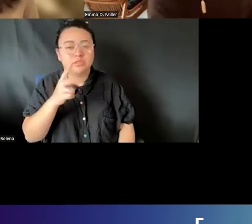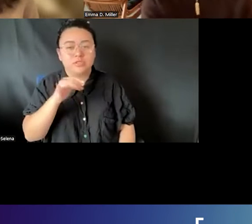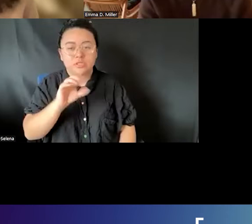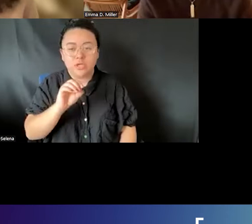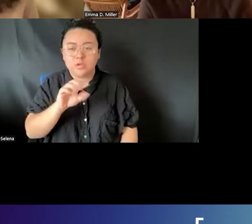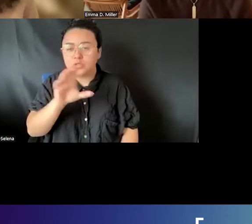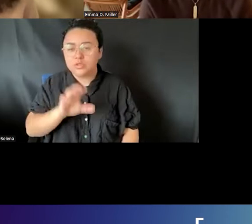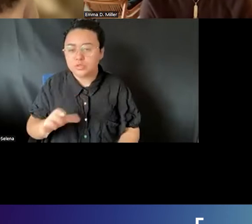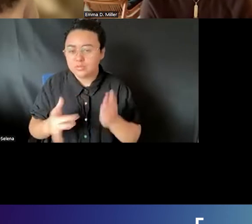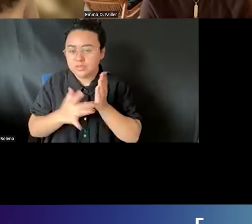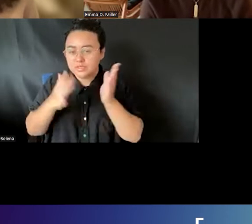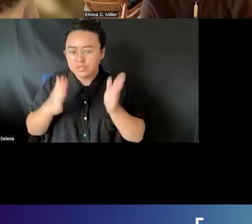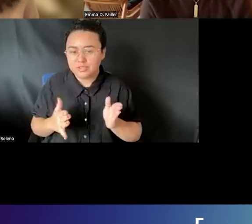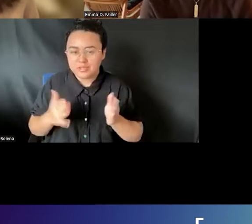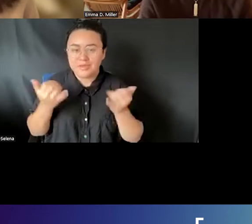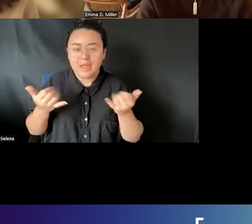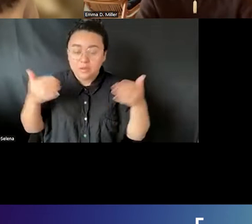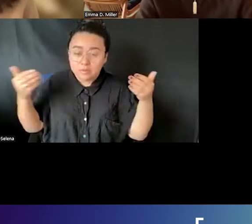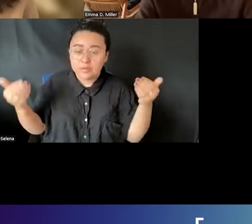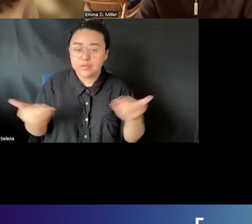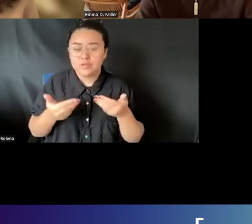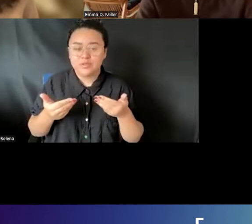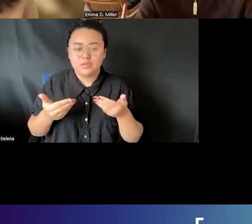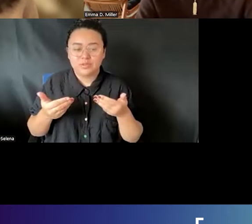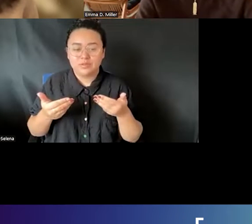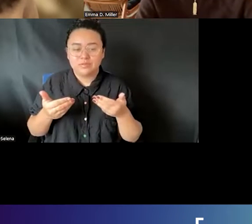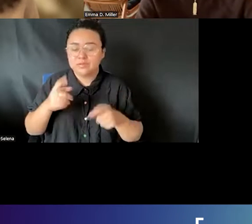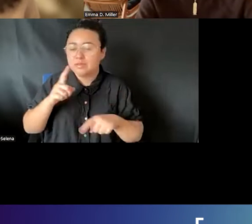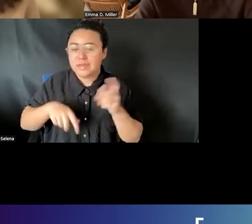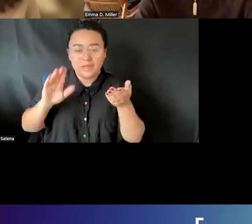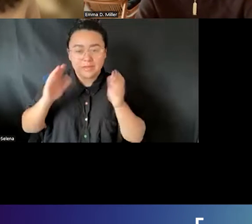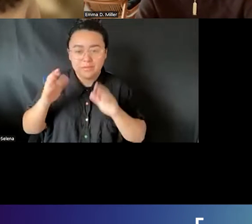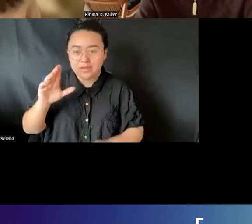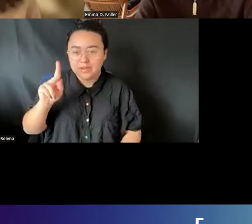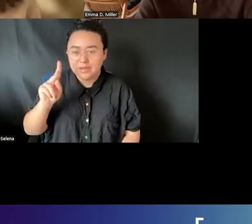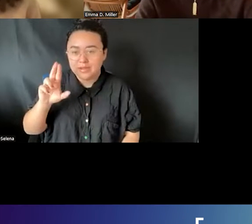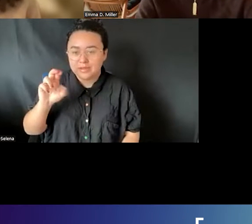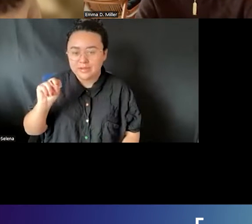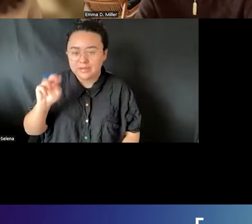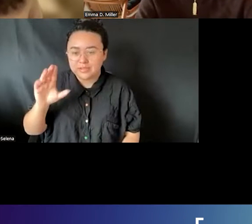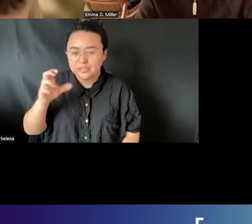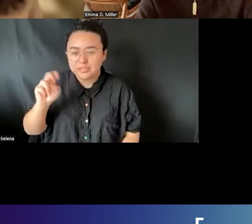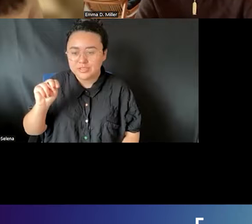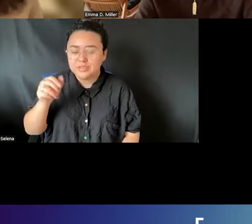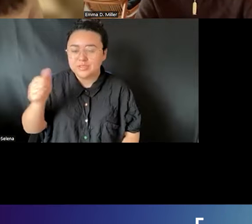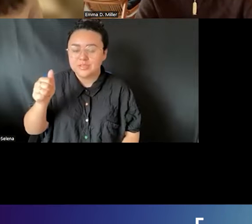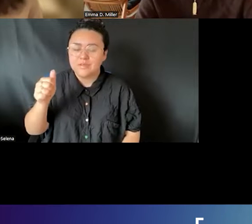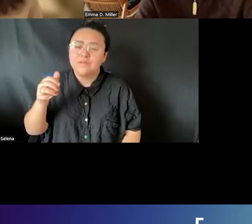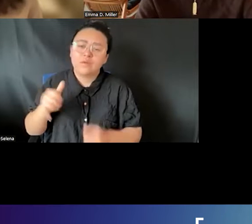And now I would like to introduce the unmatched Karin Chen. Karin is an award winning producer and distributor.